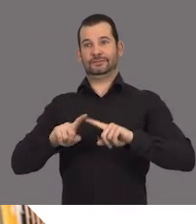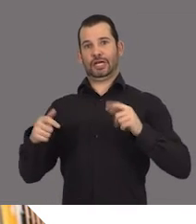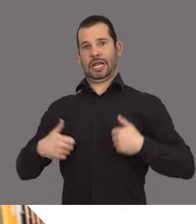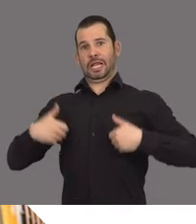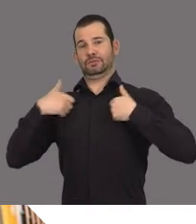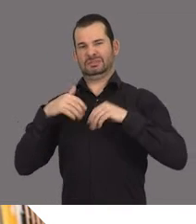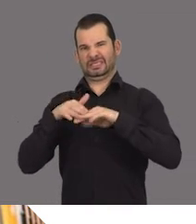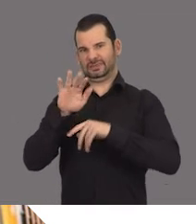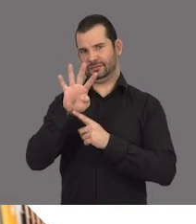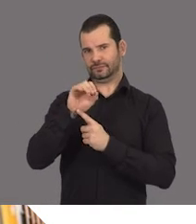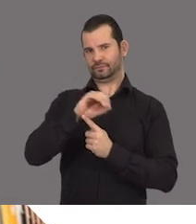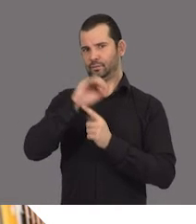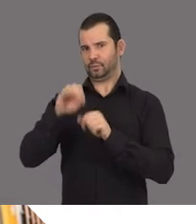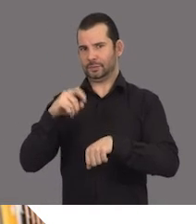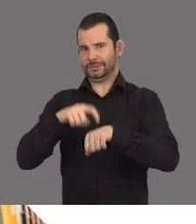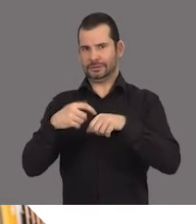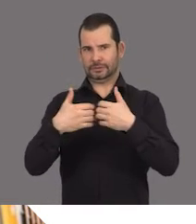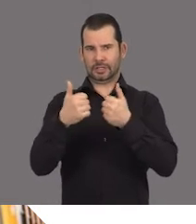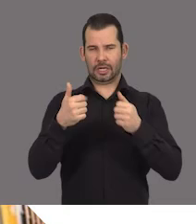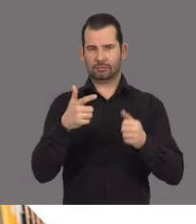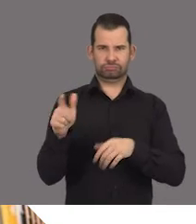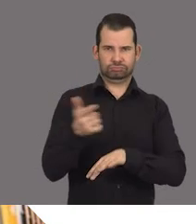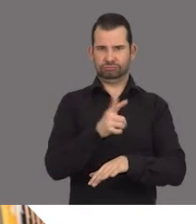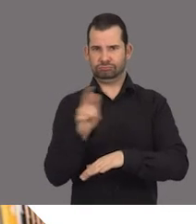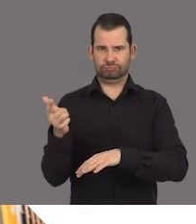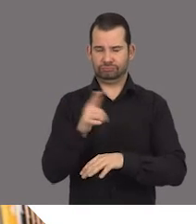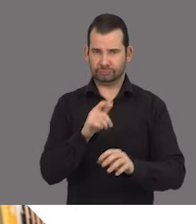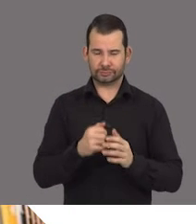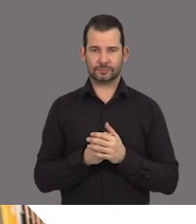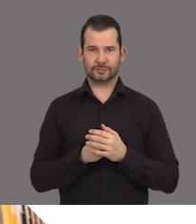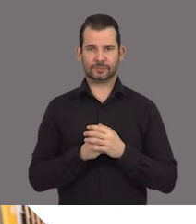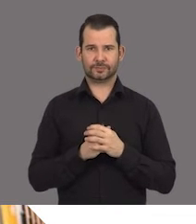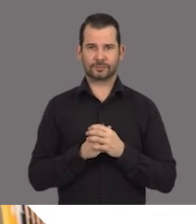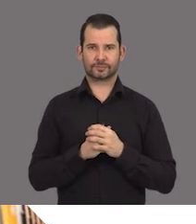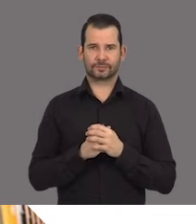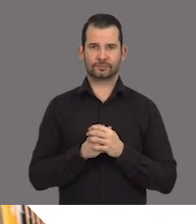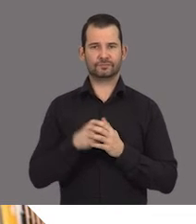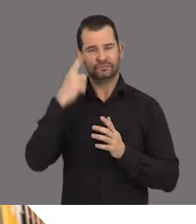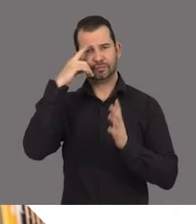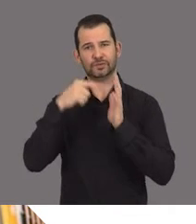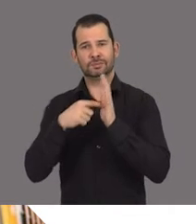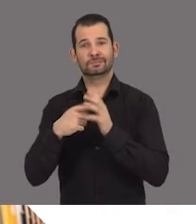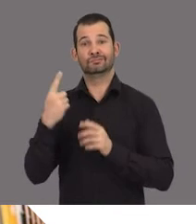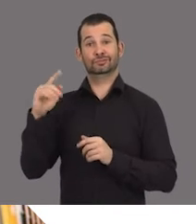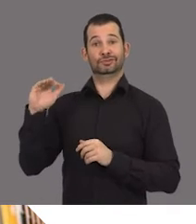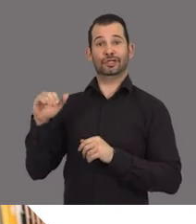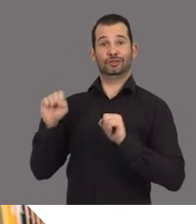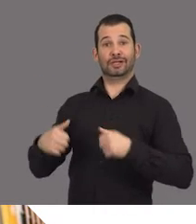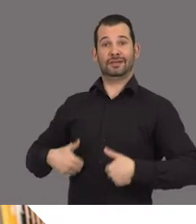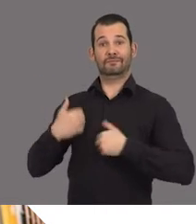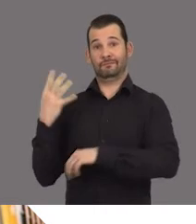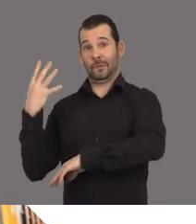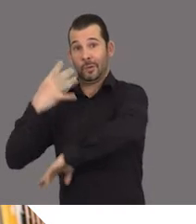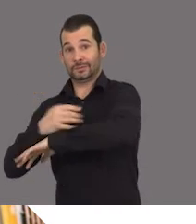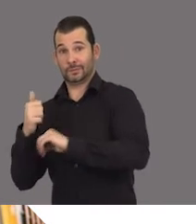For example, a child could live: four days with one person and three days with the other, or